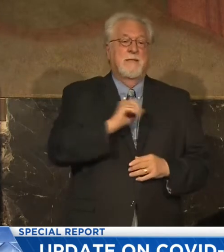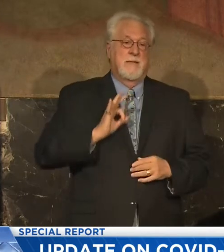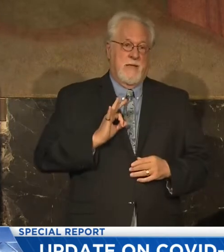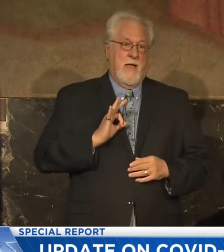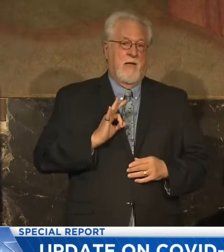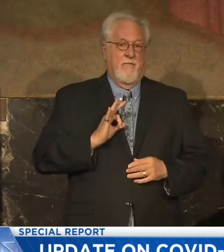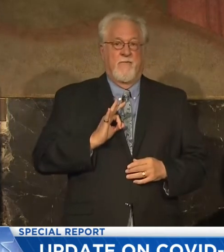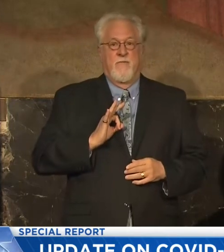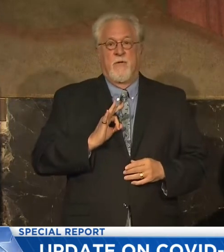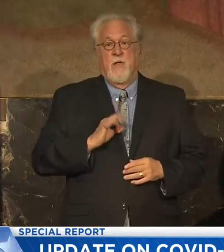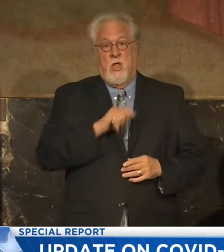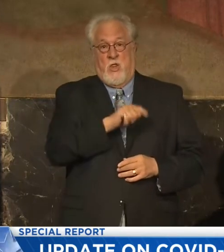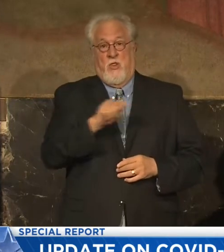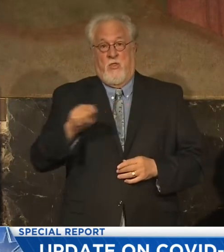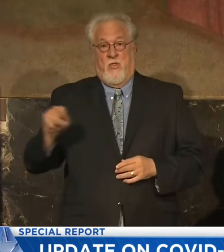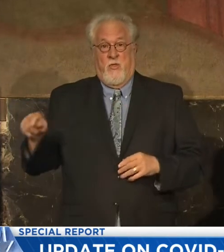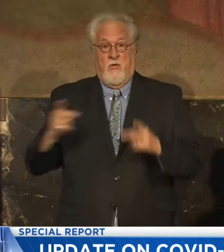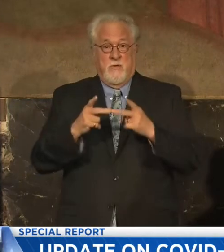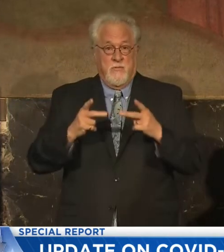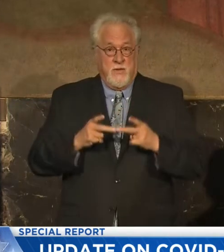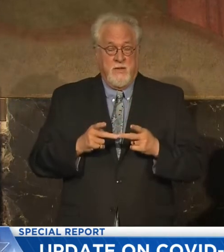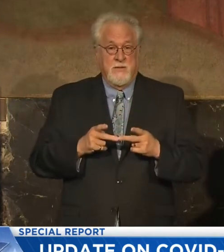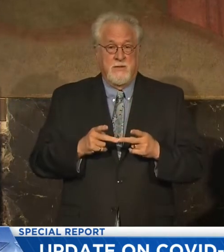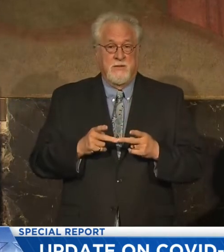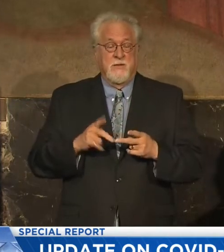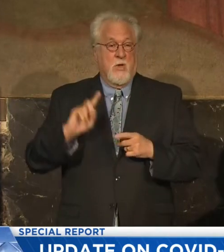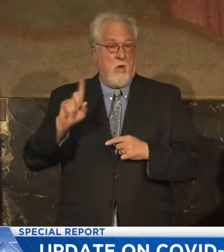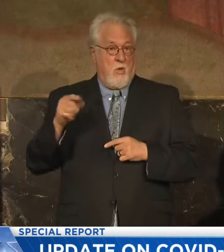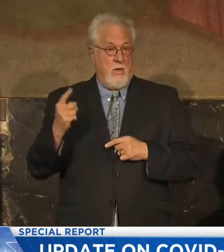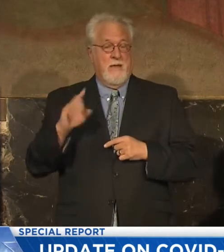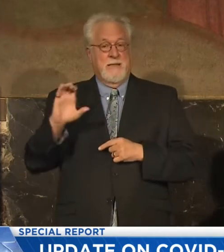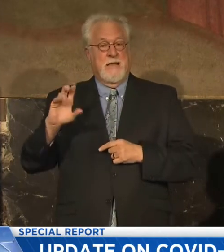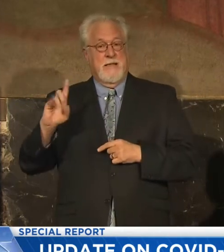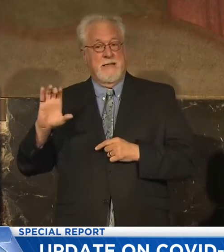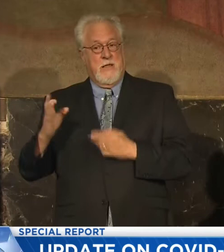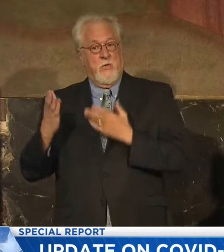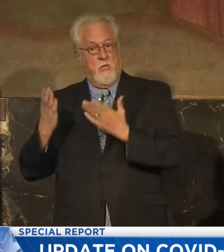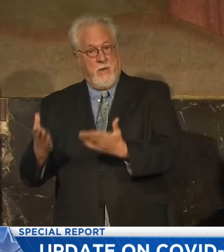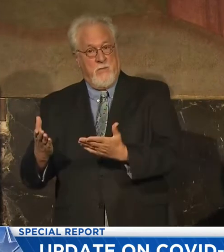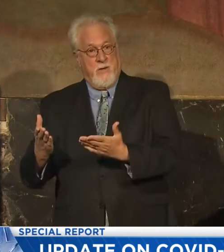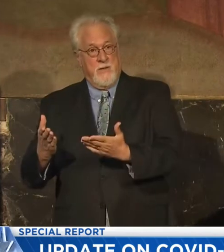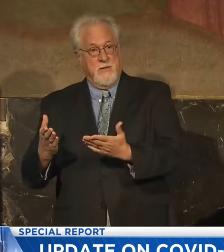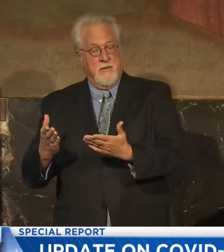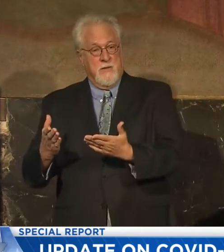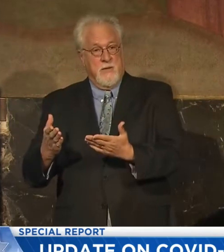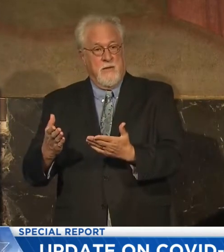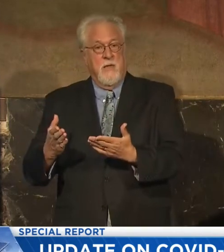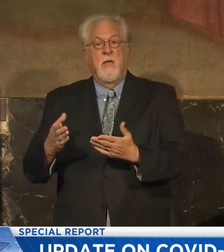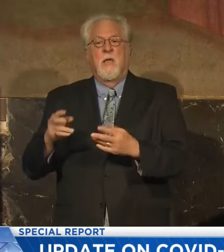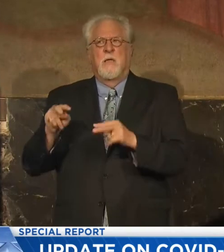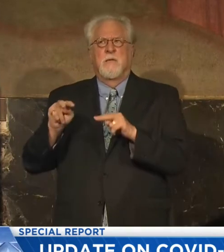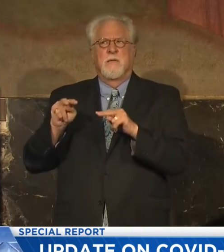WE MAY SEE HOT SPOTS. BUT ALSO IN CONGREGATE SETTINGS, BOTH WITH RESPECT TO RESIDENTS AND STAFF.